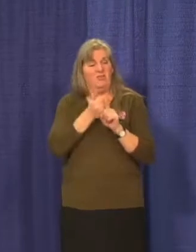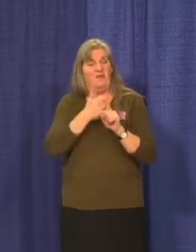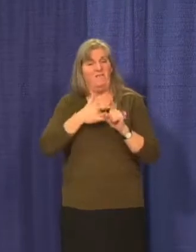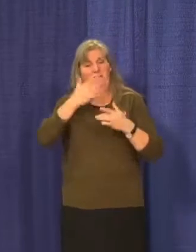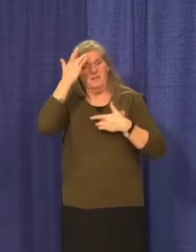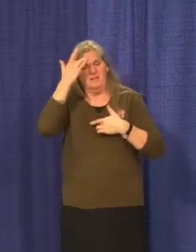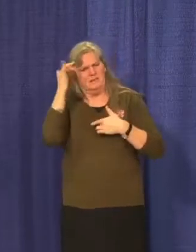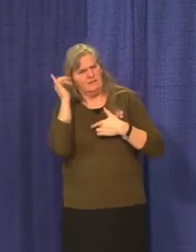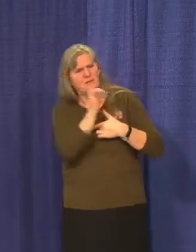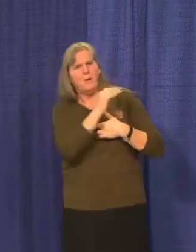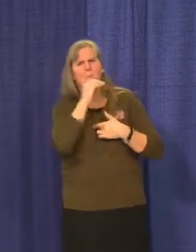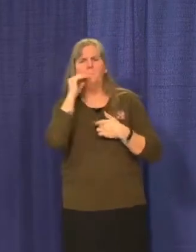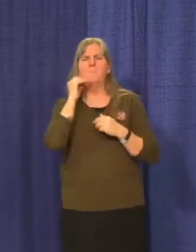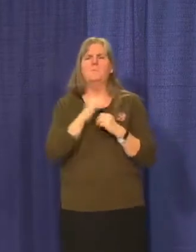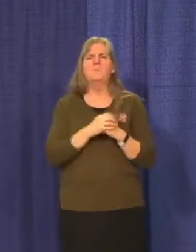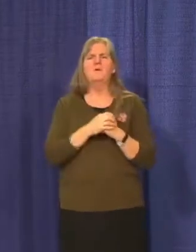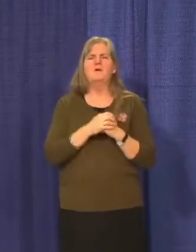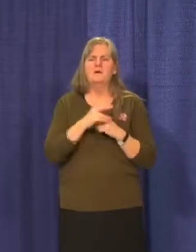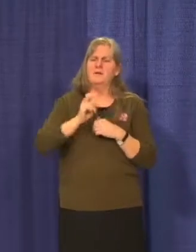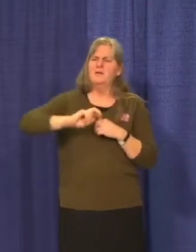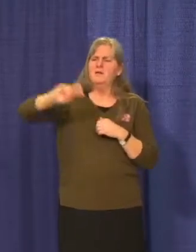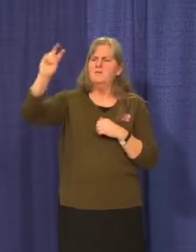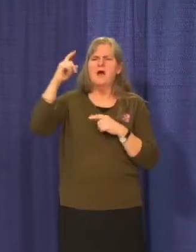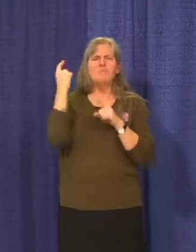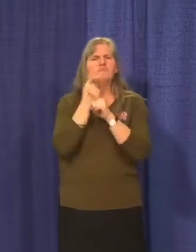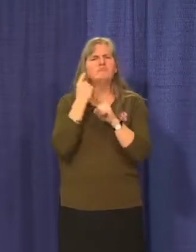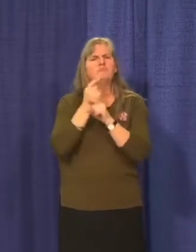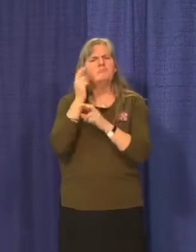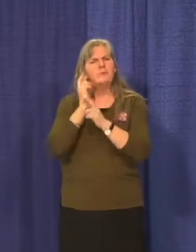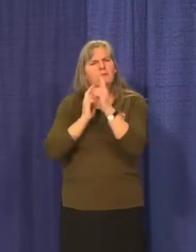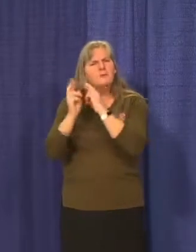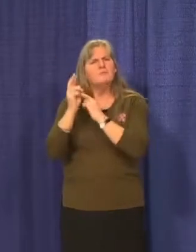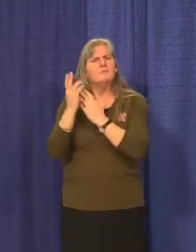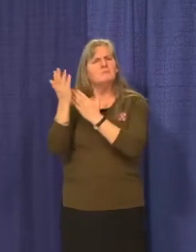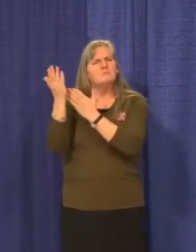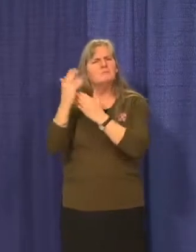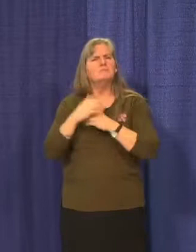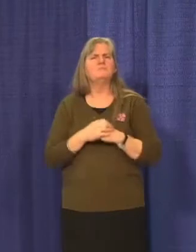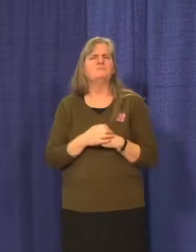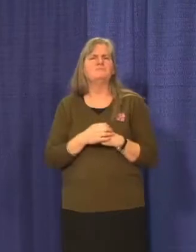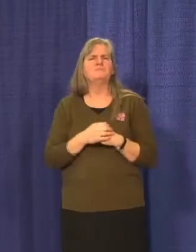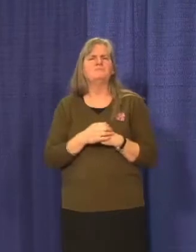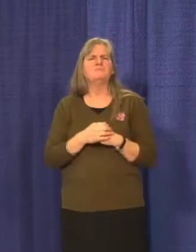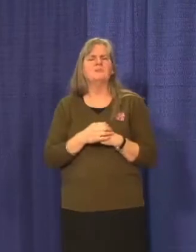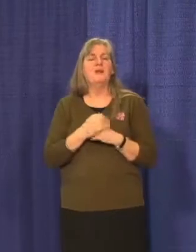Stay-at-home if you're feeling sick. Travel responsibly and respectfully.